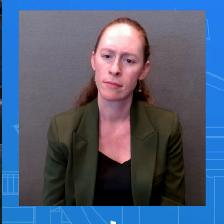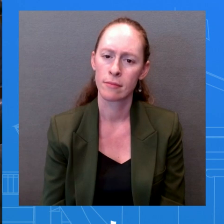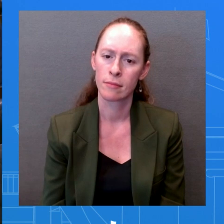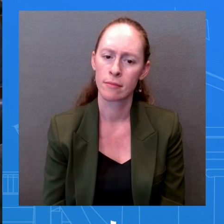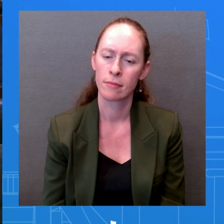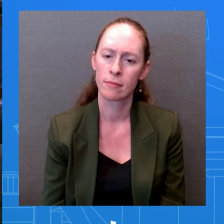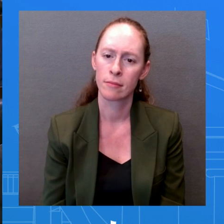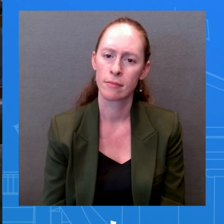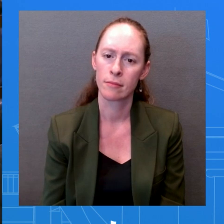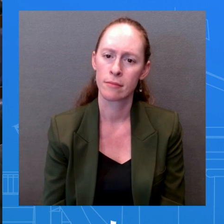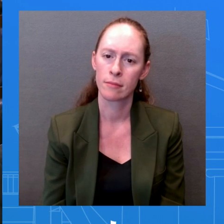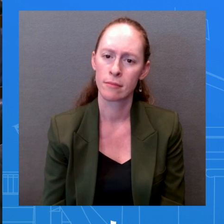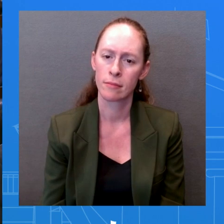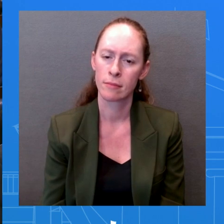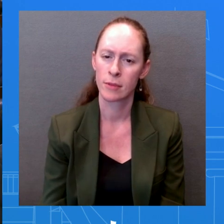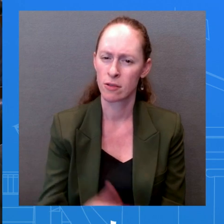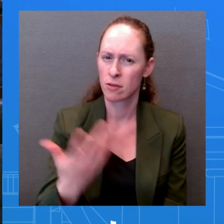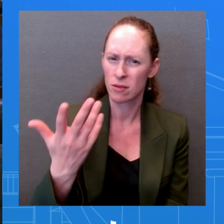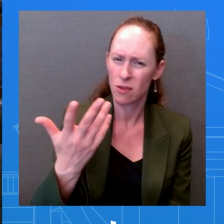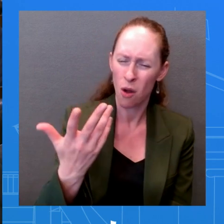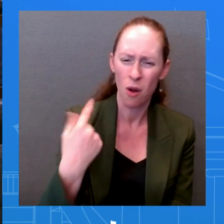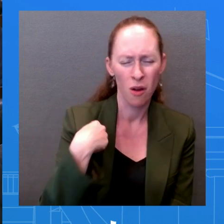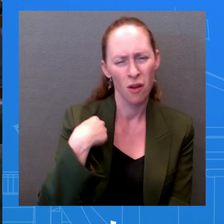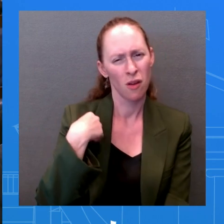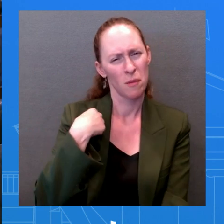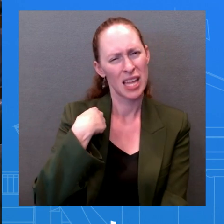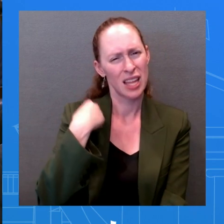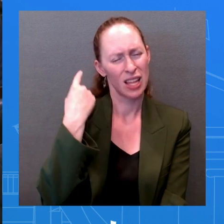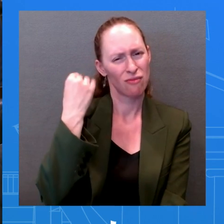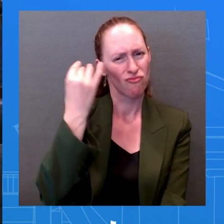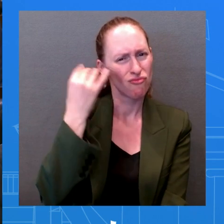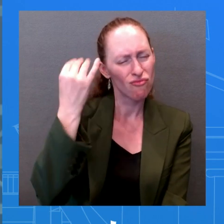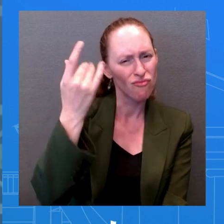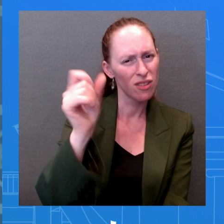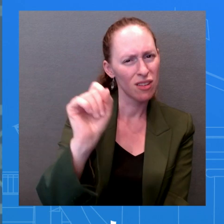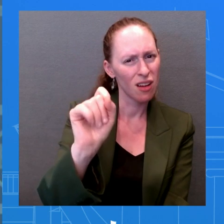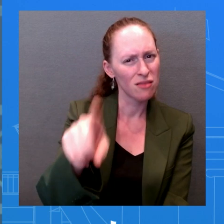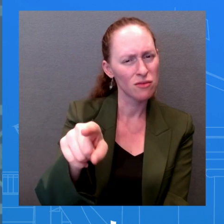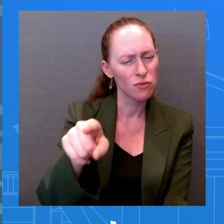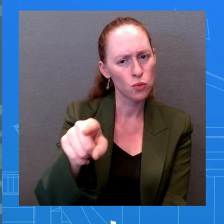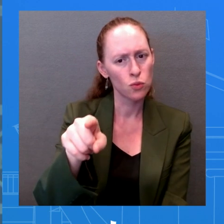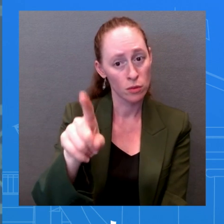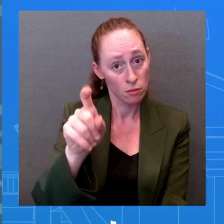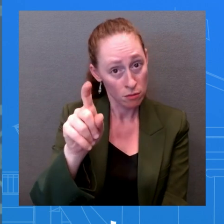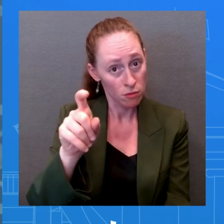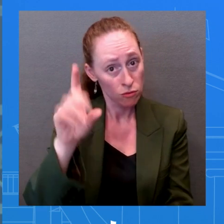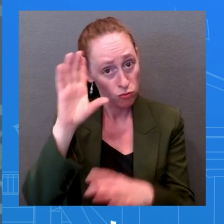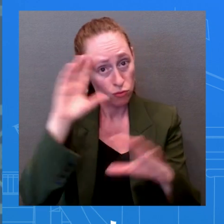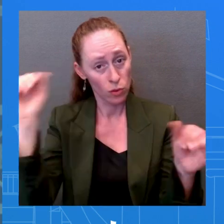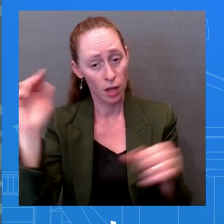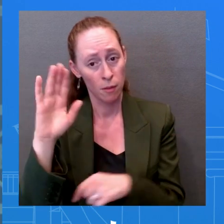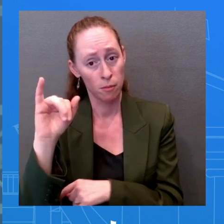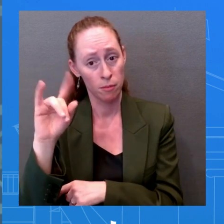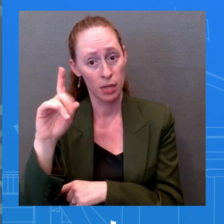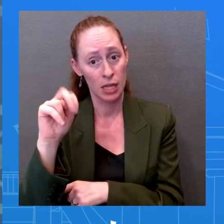So my question is: Has President Biden lifted that restrictions on Pakistan? Ms. Jean-Pierre: Okay. So with that specific question on security assistance,